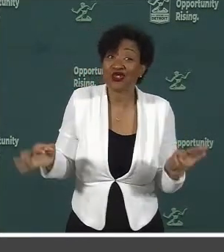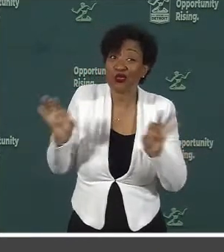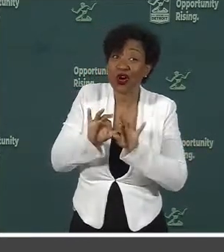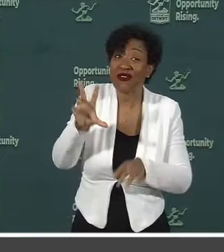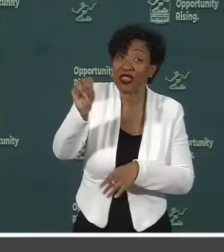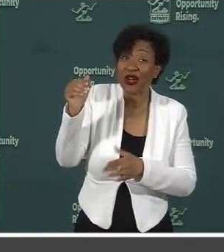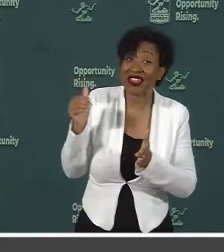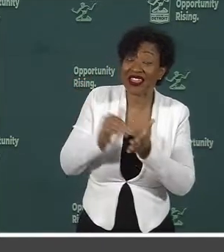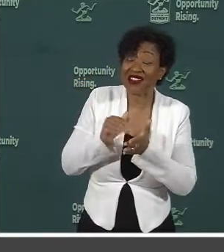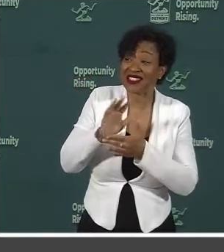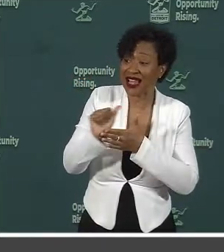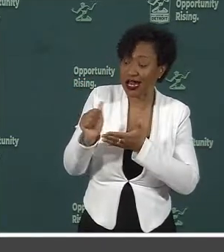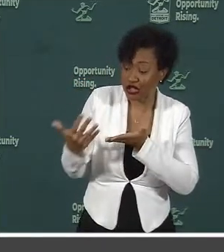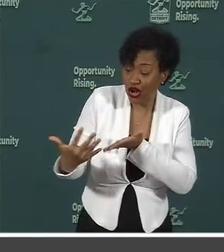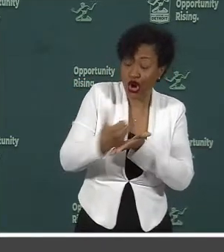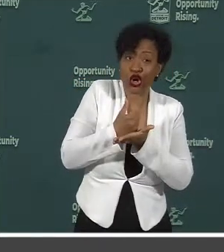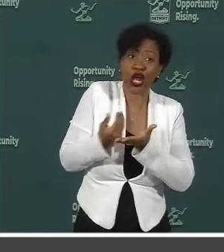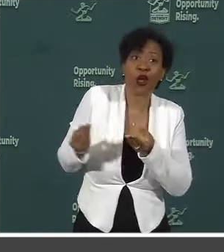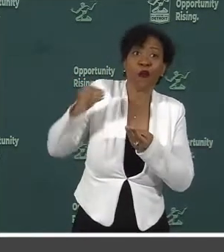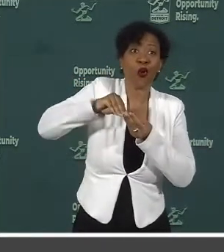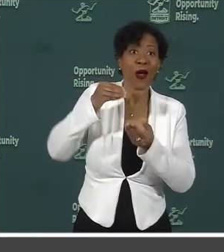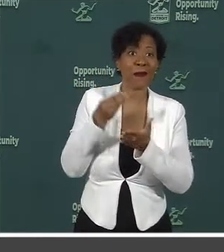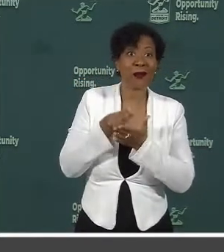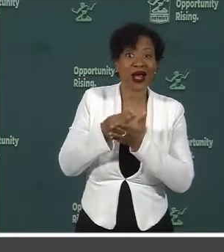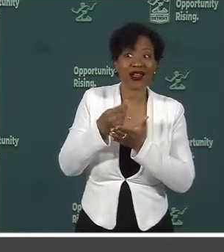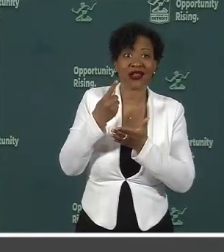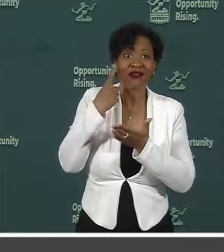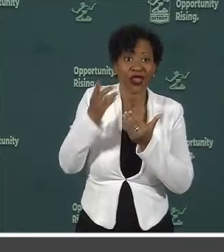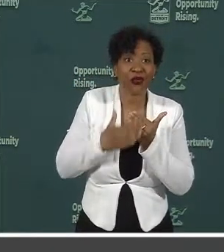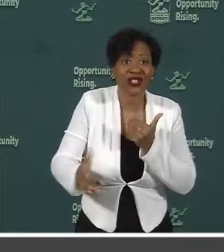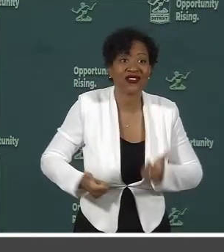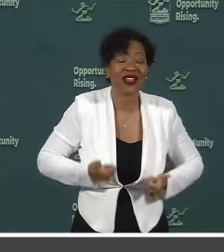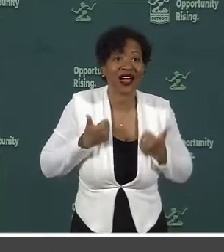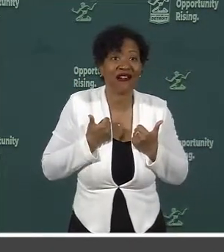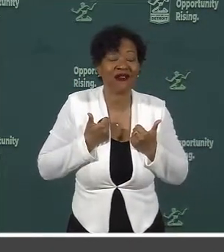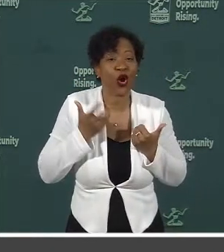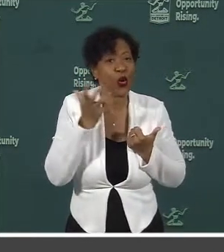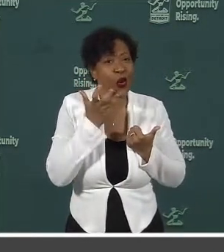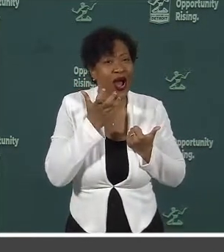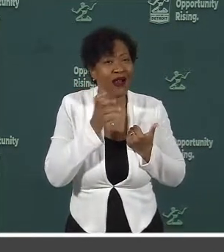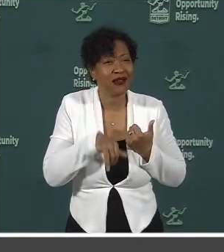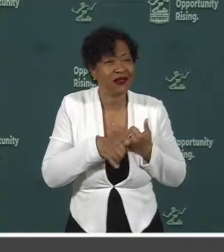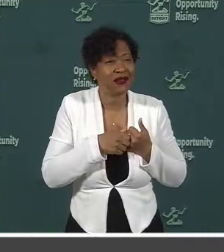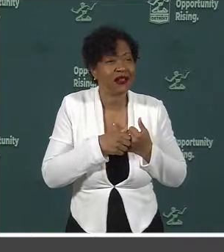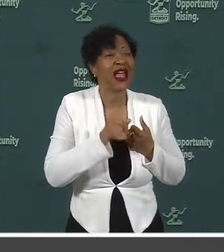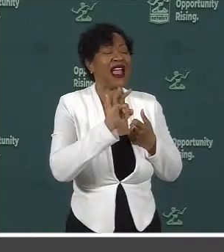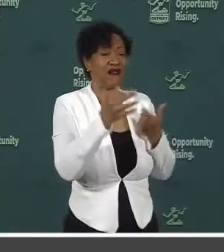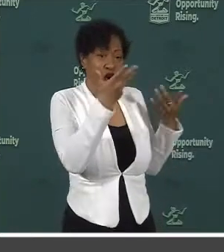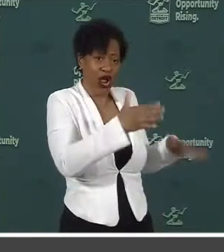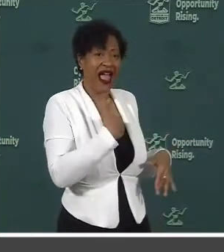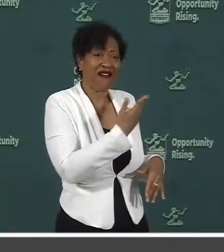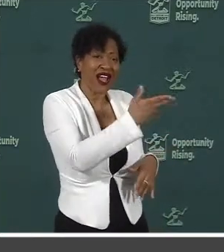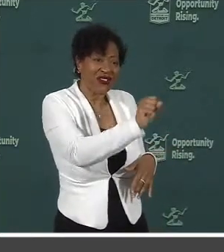REST OF YOUR LIFE AND IF YOU ALREADY HAVE A HIGH SCHOOL DEGREE BUT YOU ADD A TECHNICAL CERTIFICATE OR APPRENTICESHIP